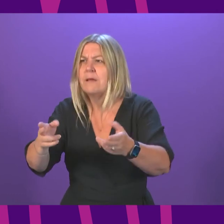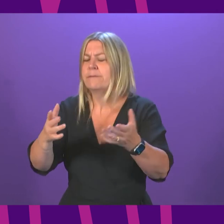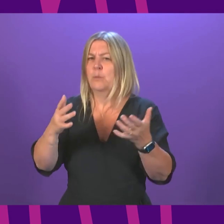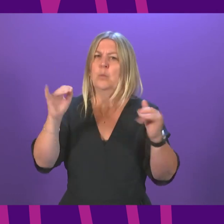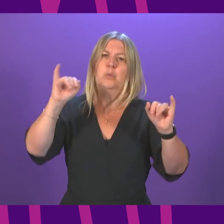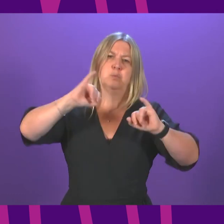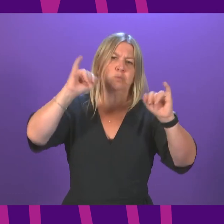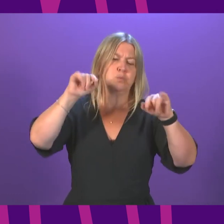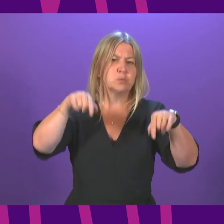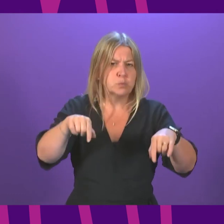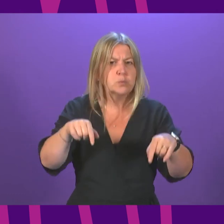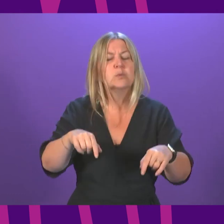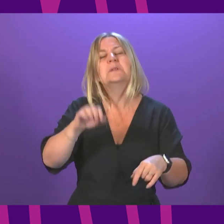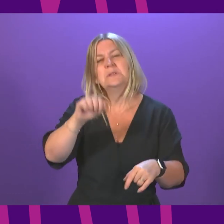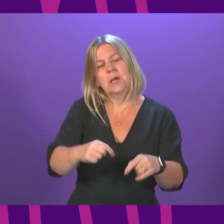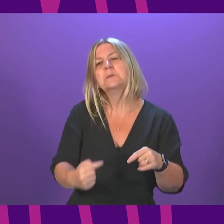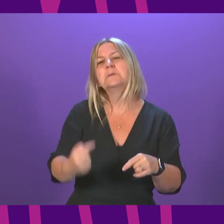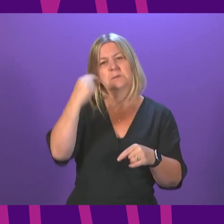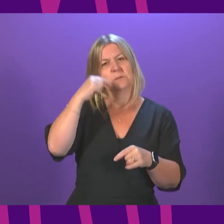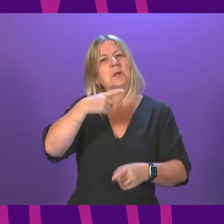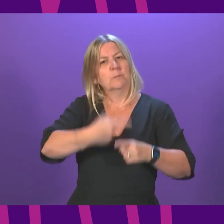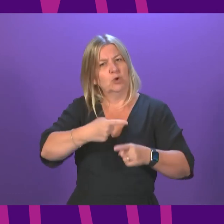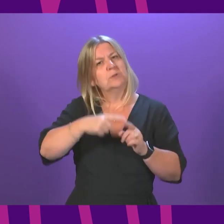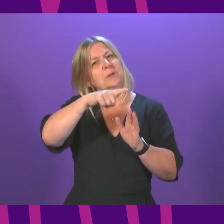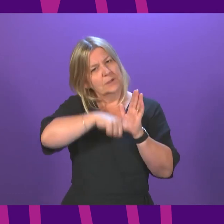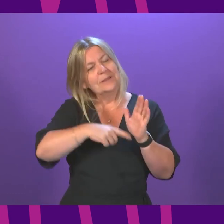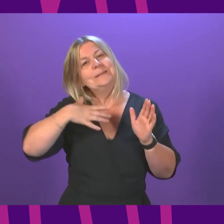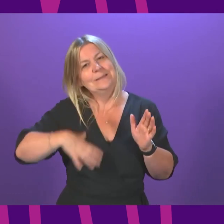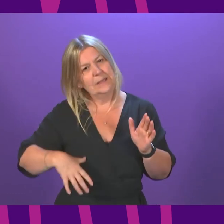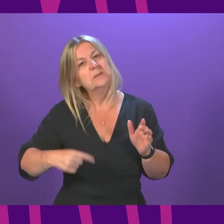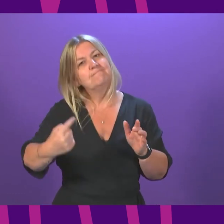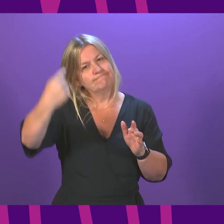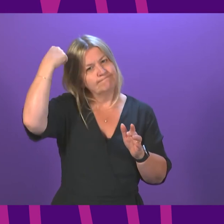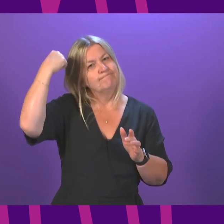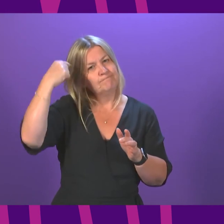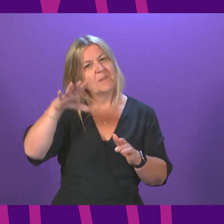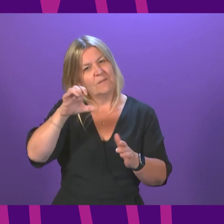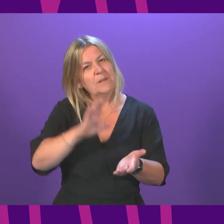that should exist in the context of an emergency. We in my party are not persuaded that the